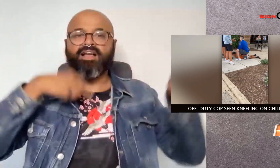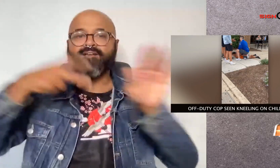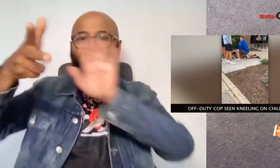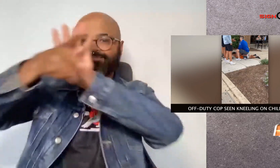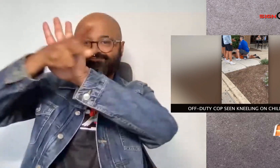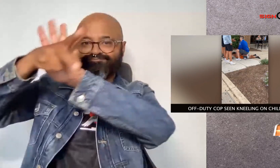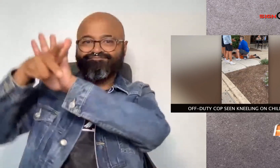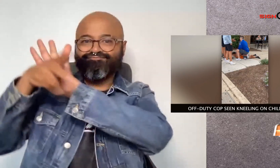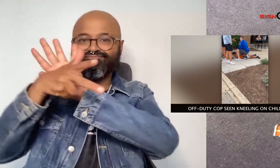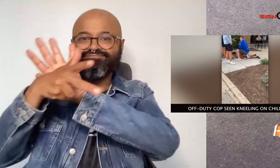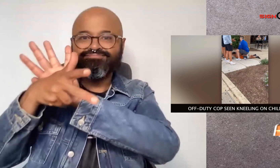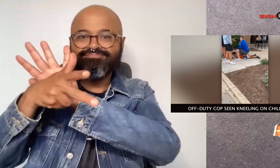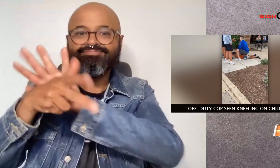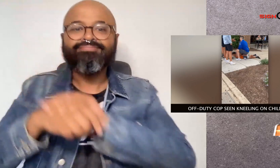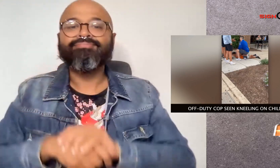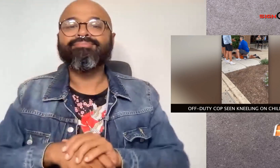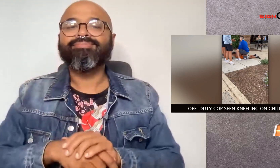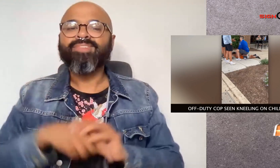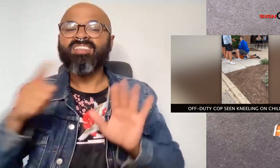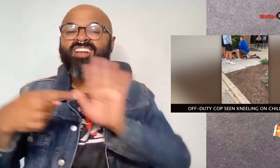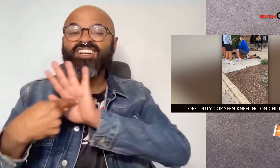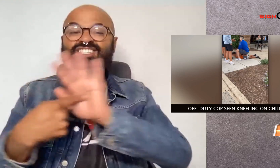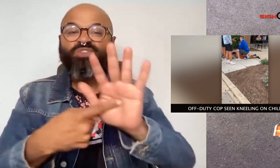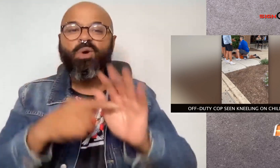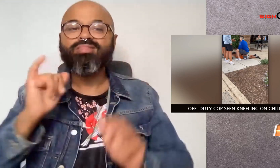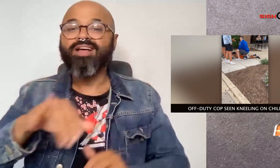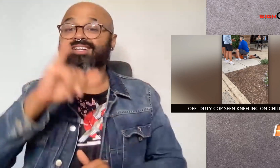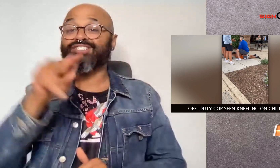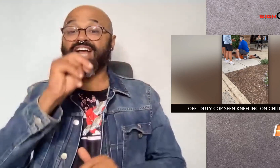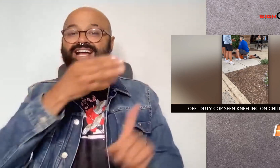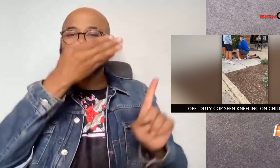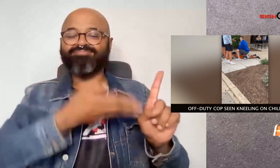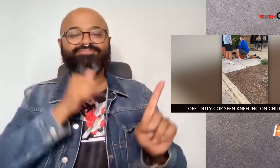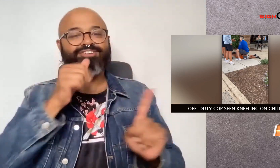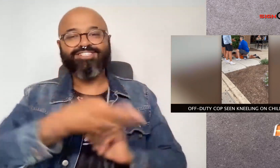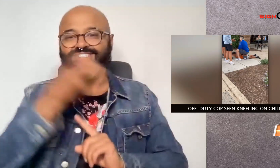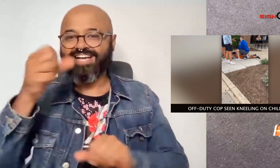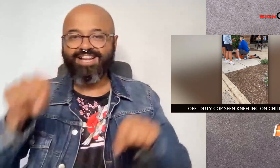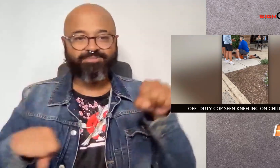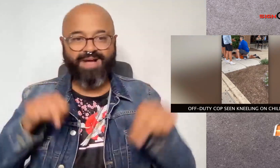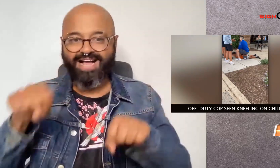surveillance video from several businesses in the area showed JN was not the person who